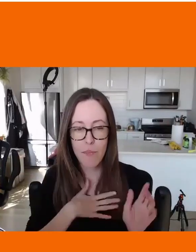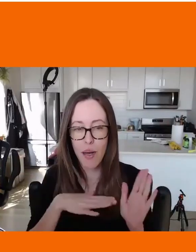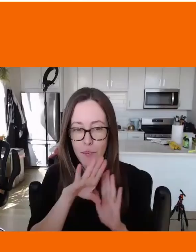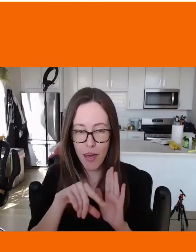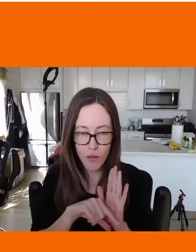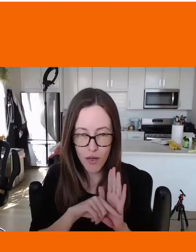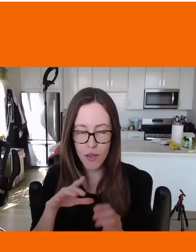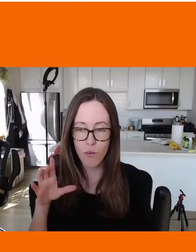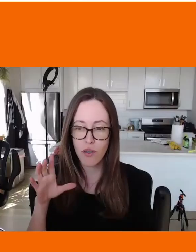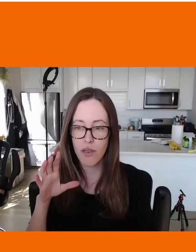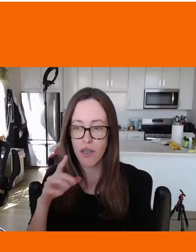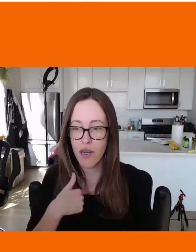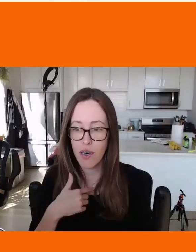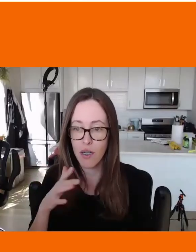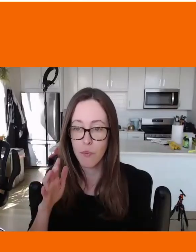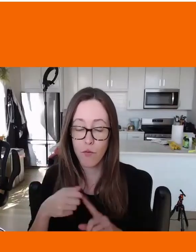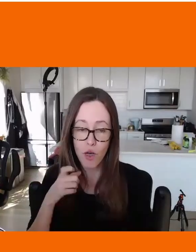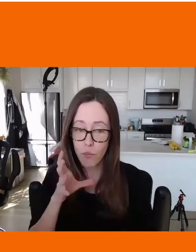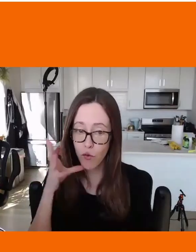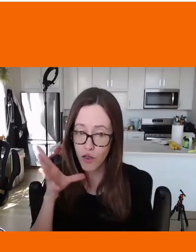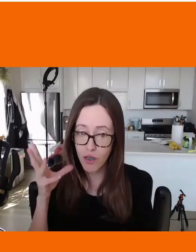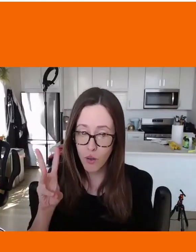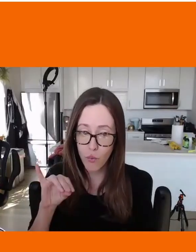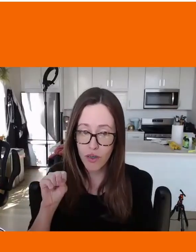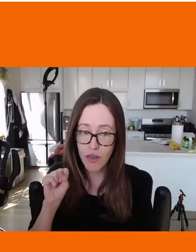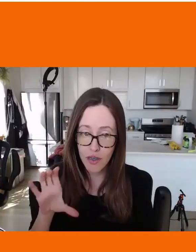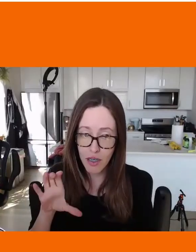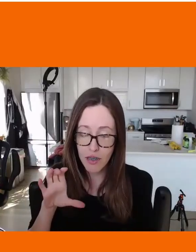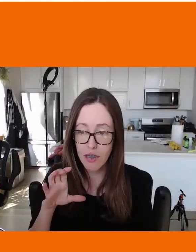So I'll start with a little bit about my background. I'm from rural Wisconsin.